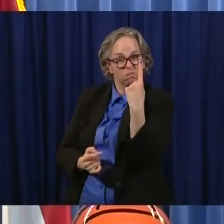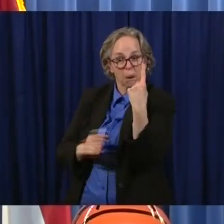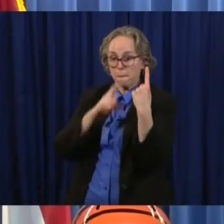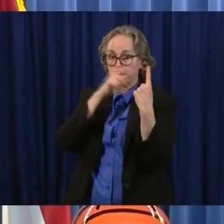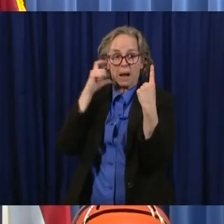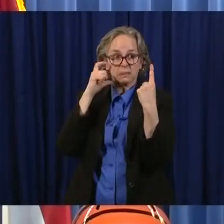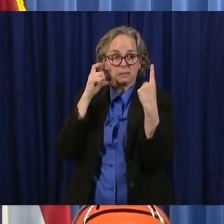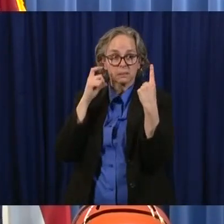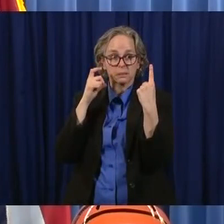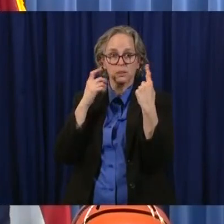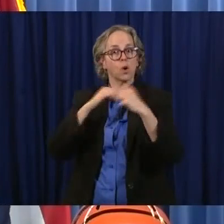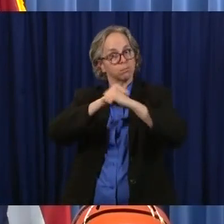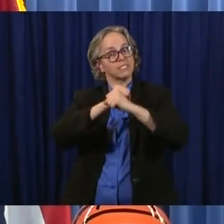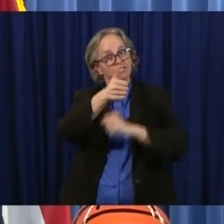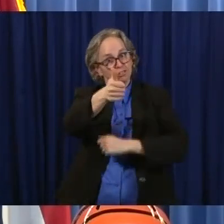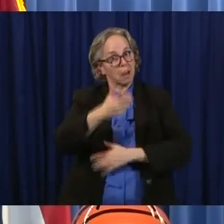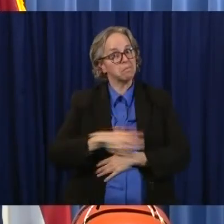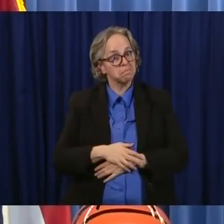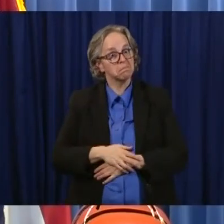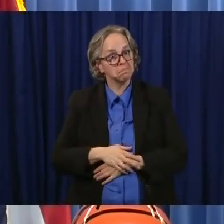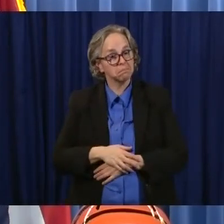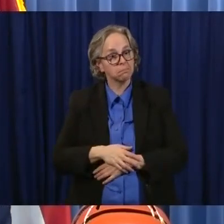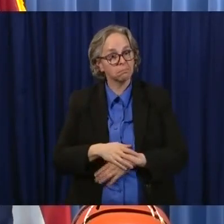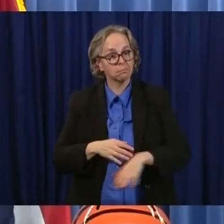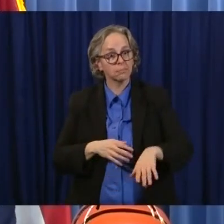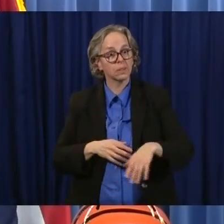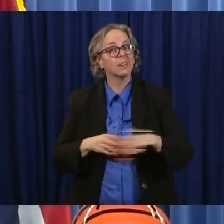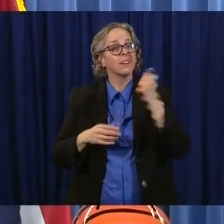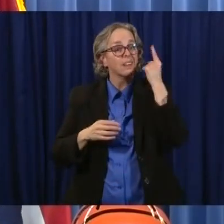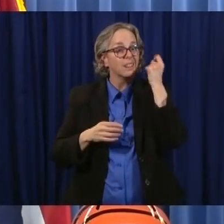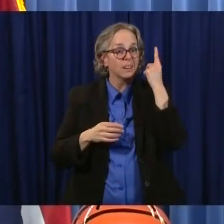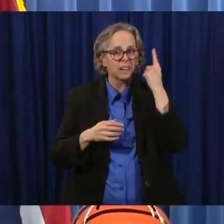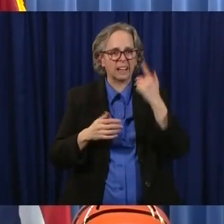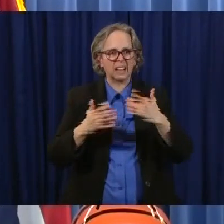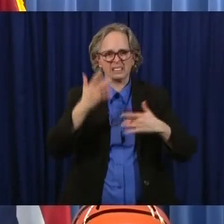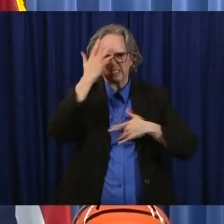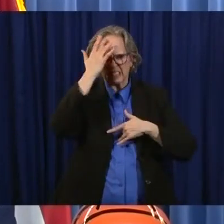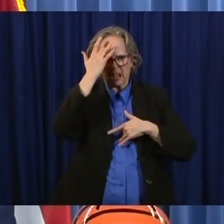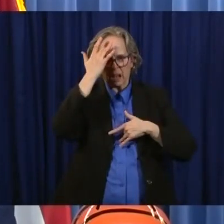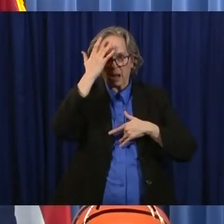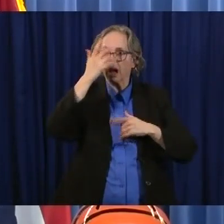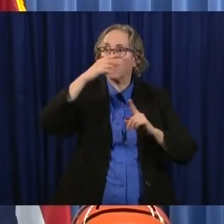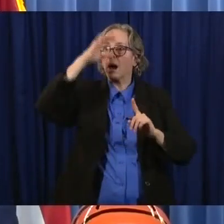THOSE MATERIALS. IF YOU ON YOUR OWN ARE THE ONLY PERSON WEARING A MASK YOU ARE PROTECTING YOURSELF.